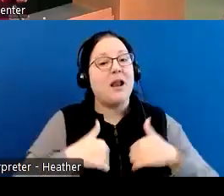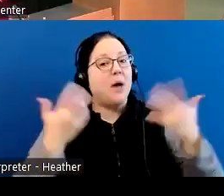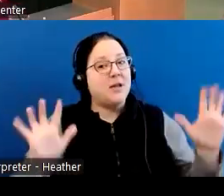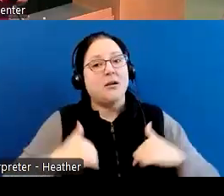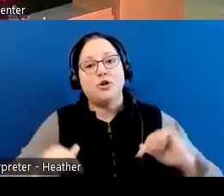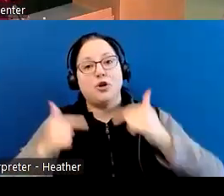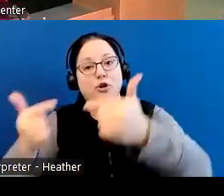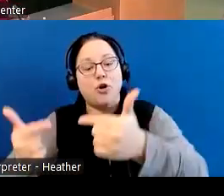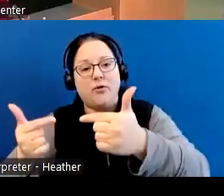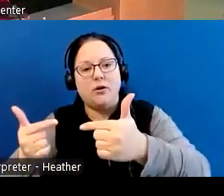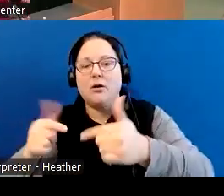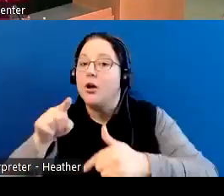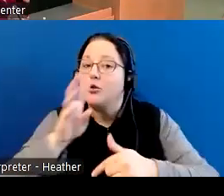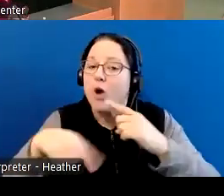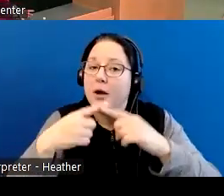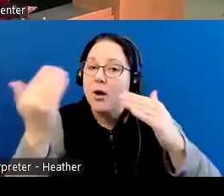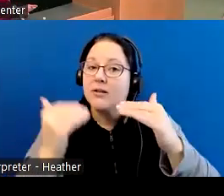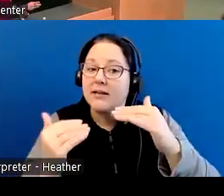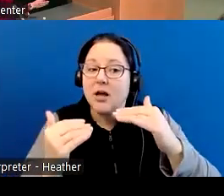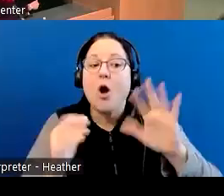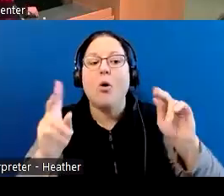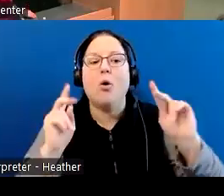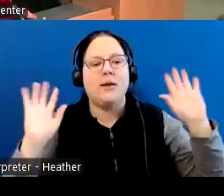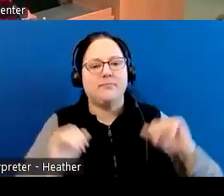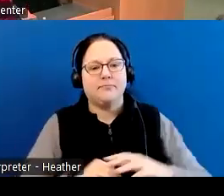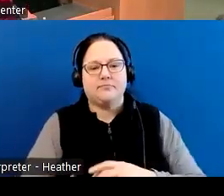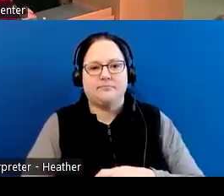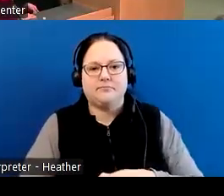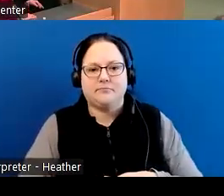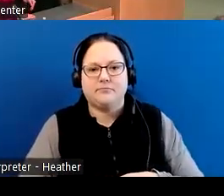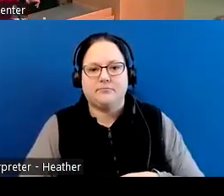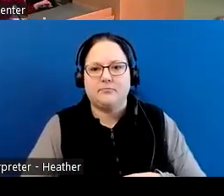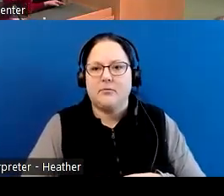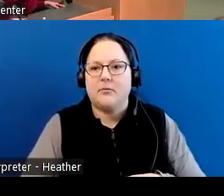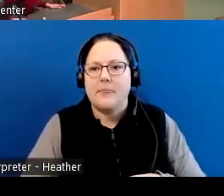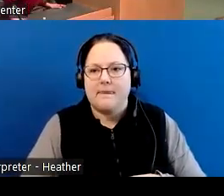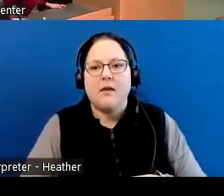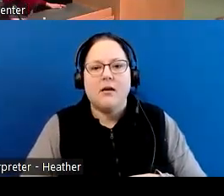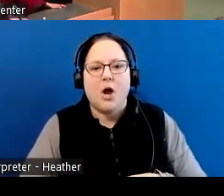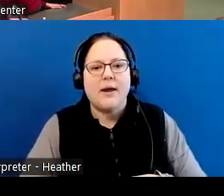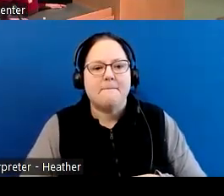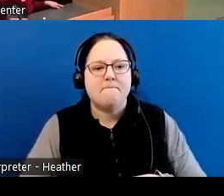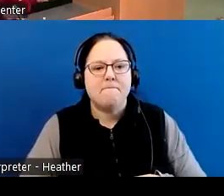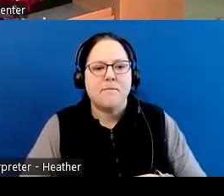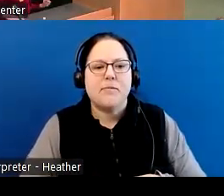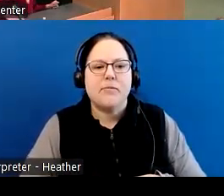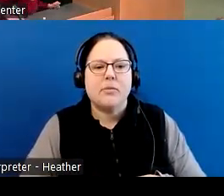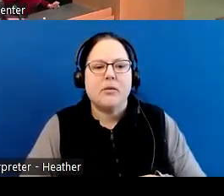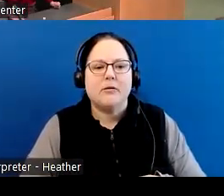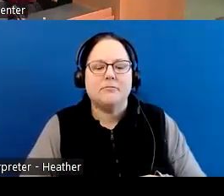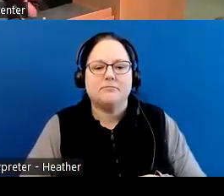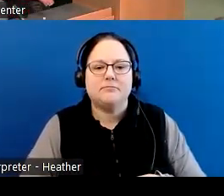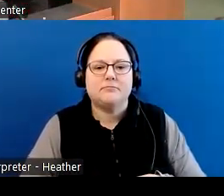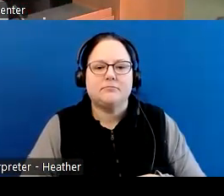next steps really quickly on Oh, you're gonna talk about Okay. you're gonna take questions or